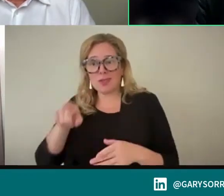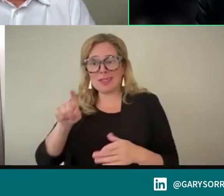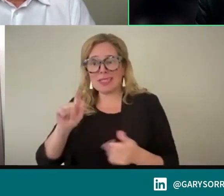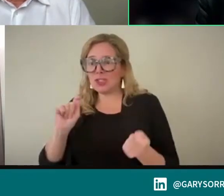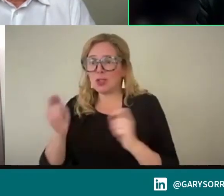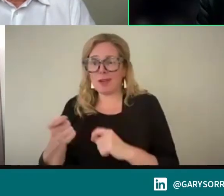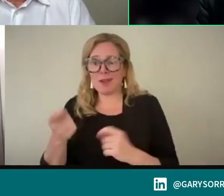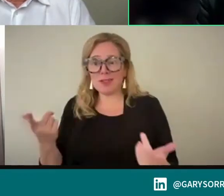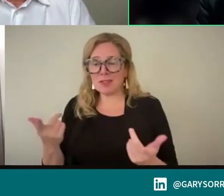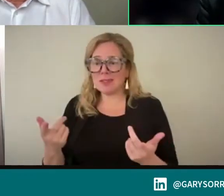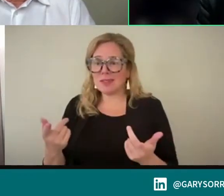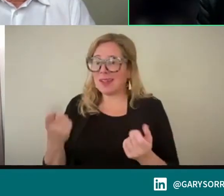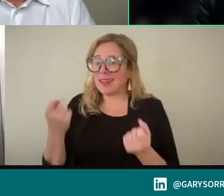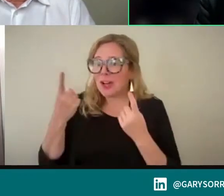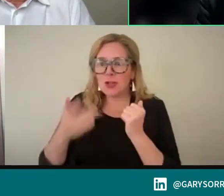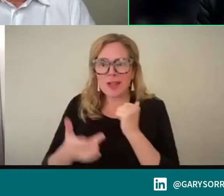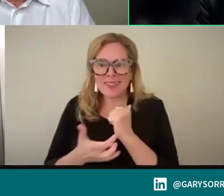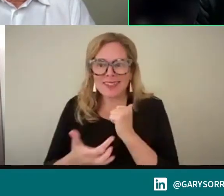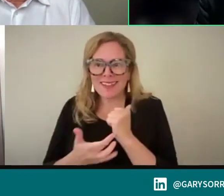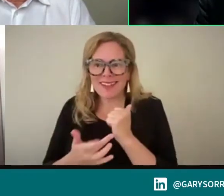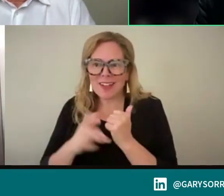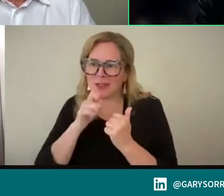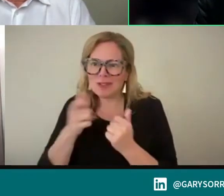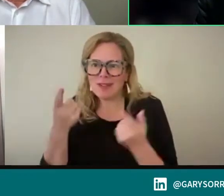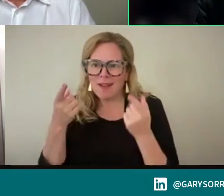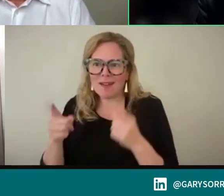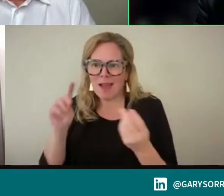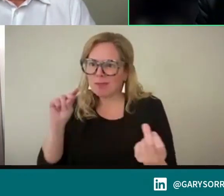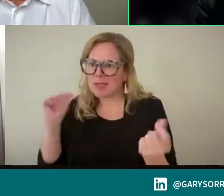actually change overnight. And I think we need to change that, we need to figure out how can